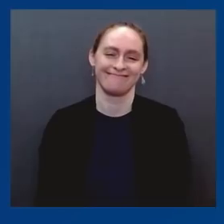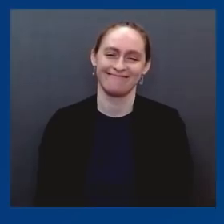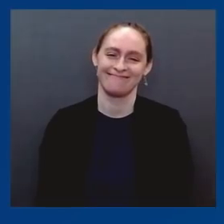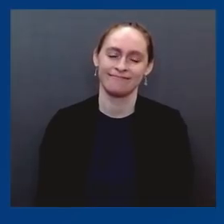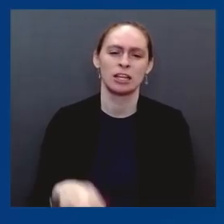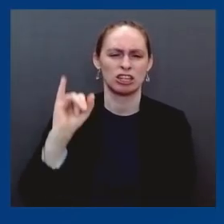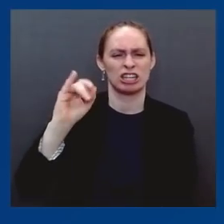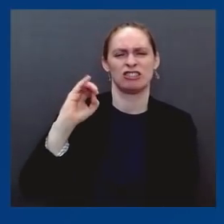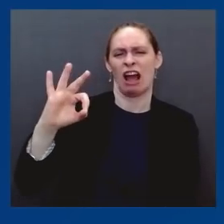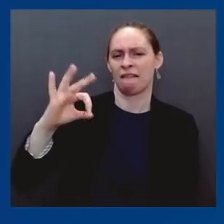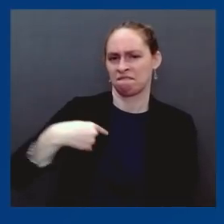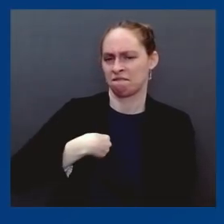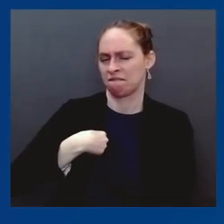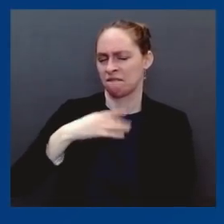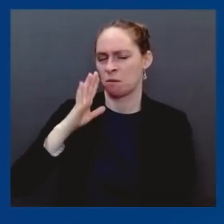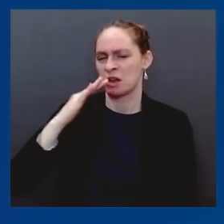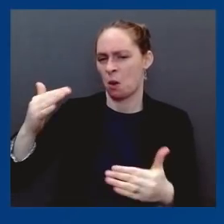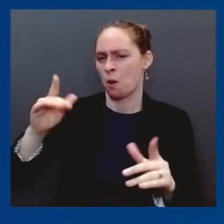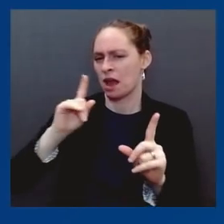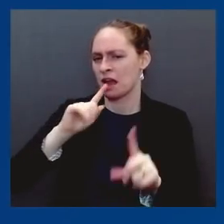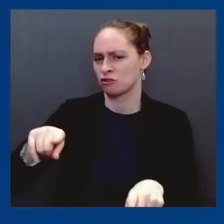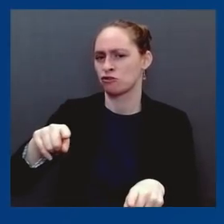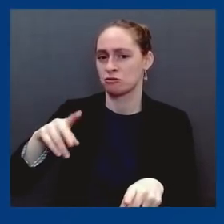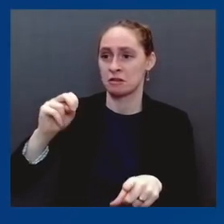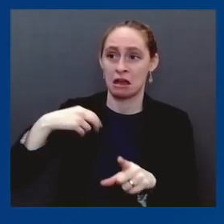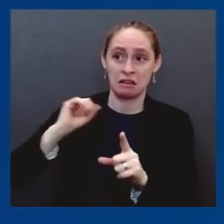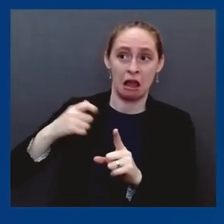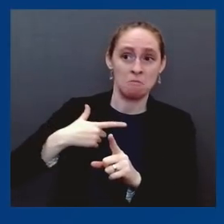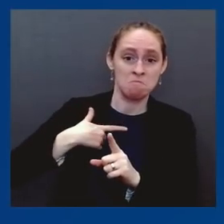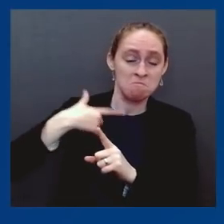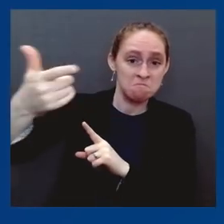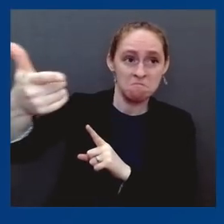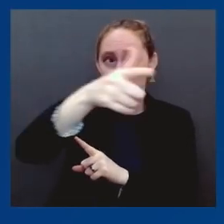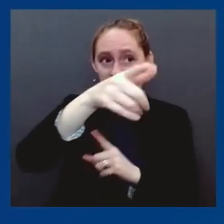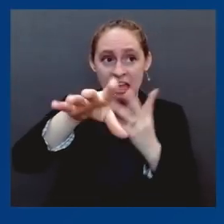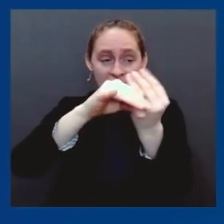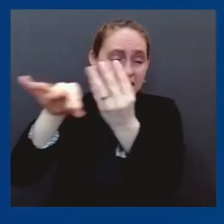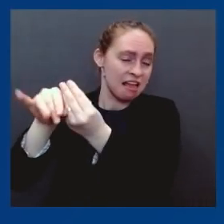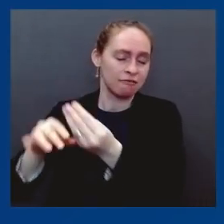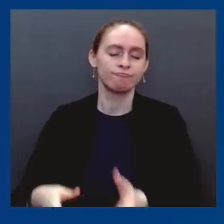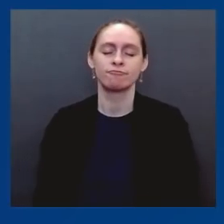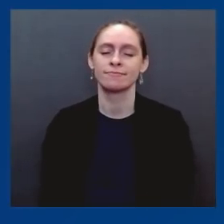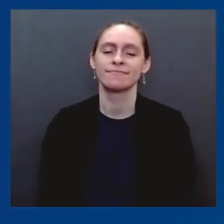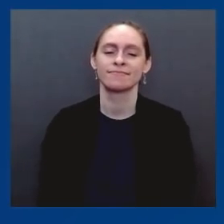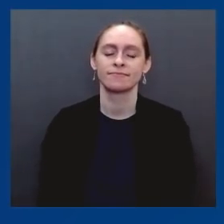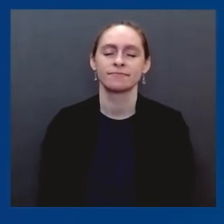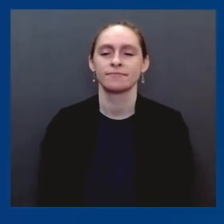You know, the FDA clearly recommends the use of authorized at-home tests.